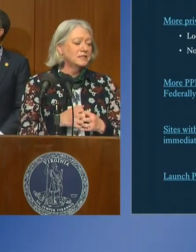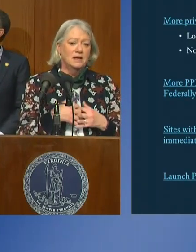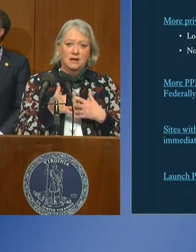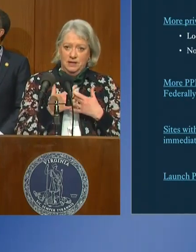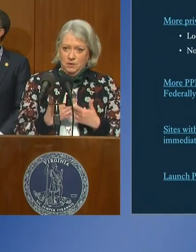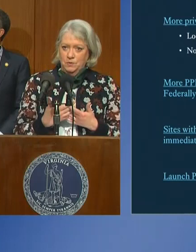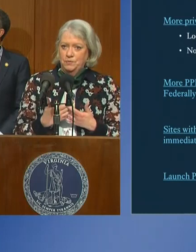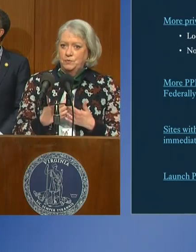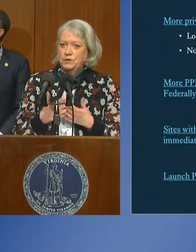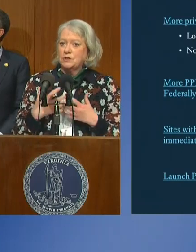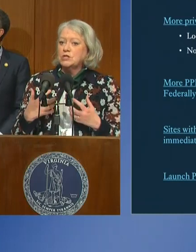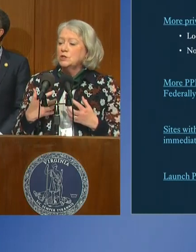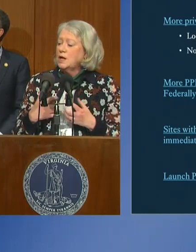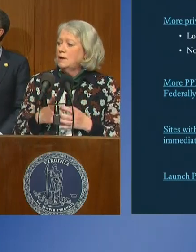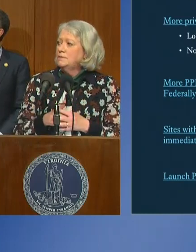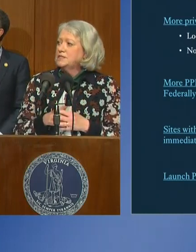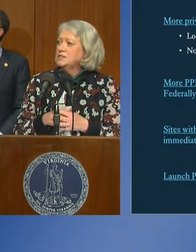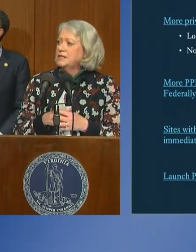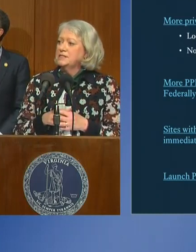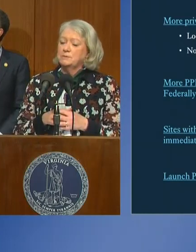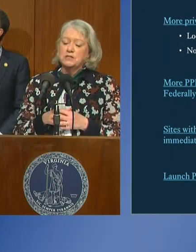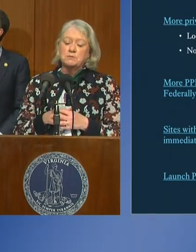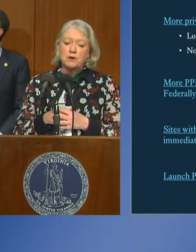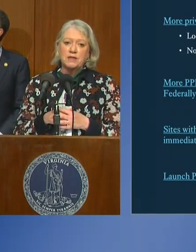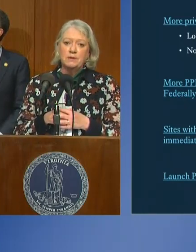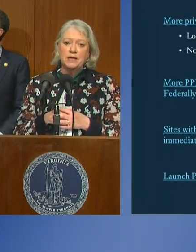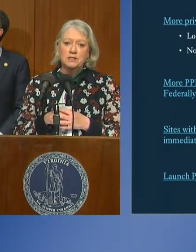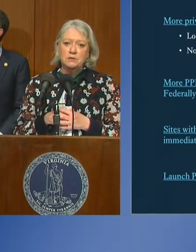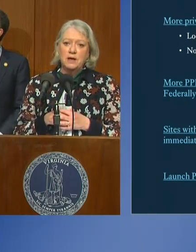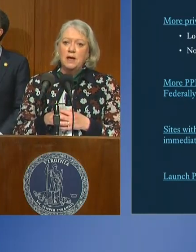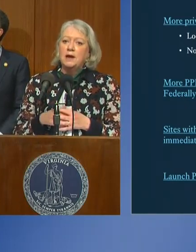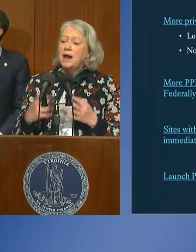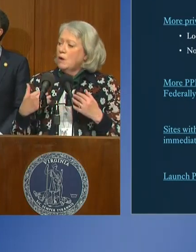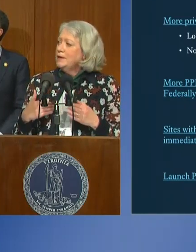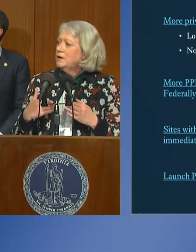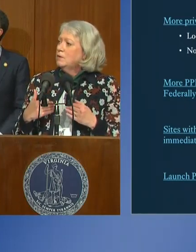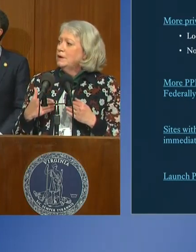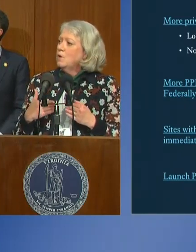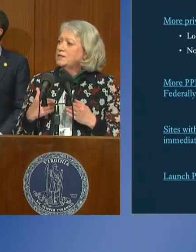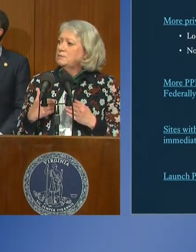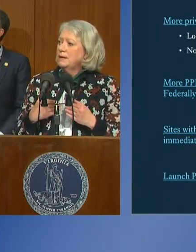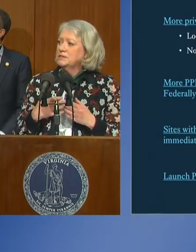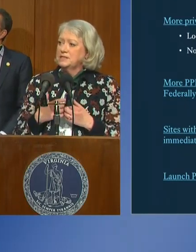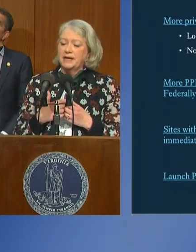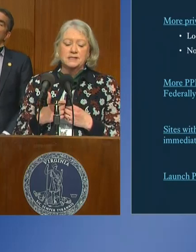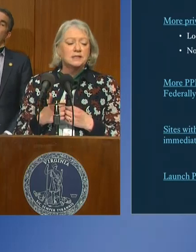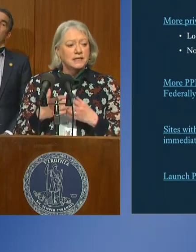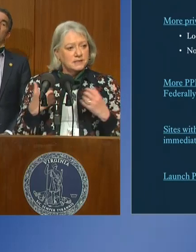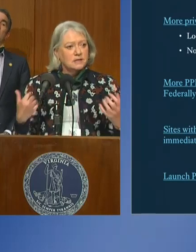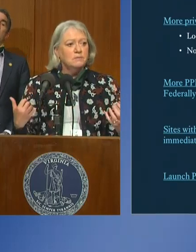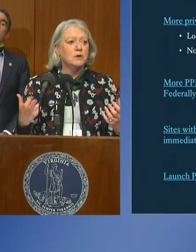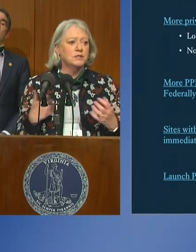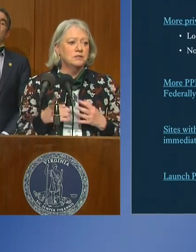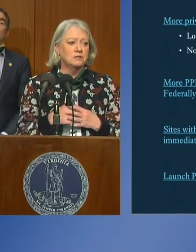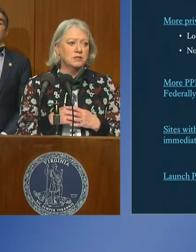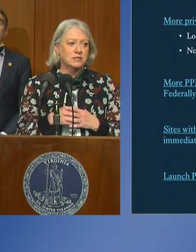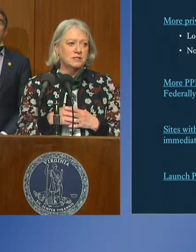SAID TO THE PUBLIC STAY INSIDE. THIS IS A VERY BAD DISEASE. SOCIAL DISTANCING IS THE MOST